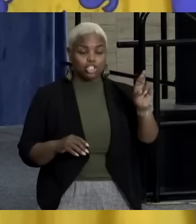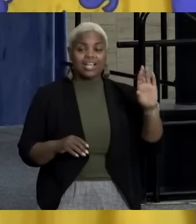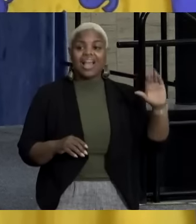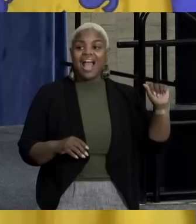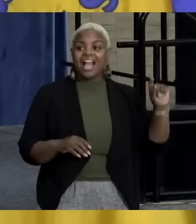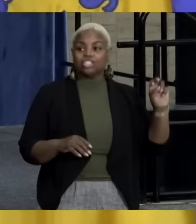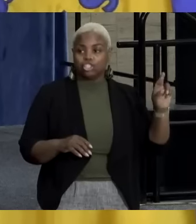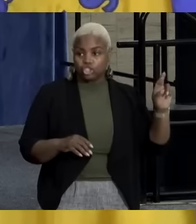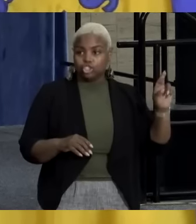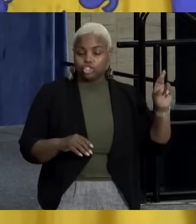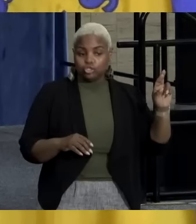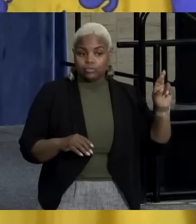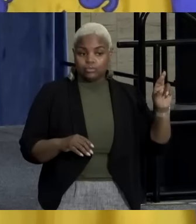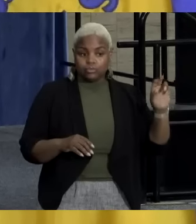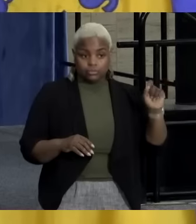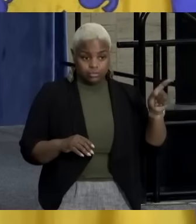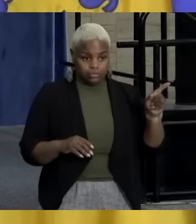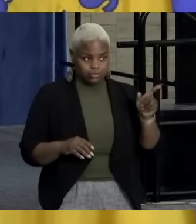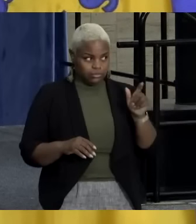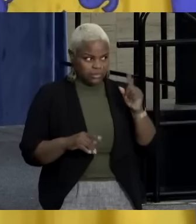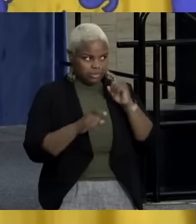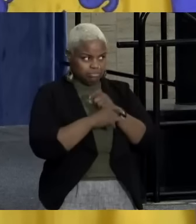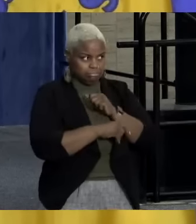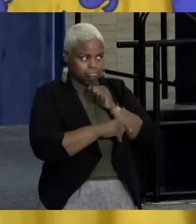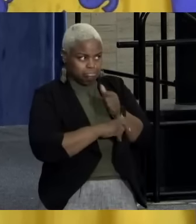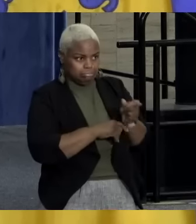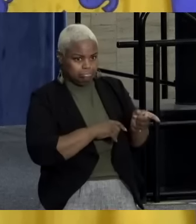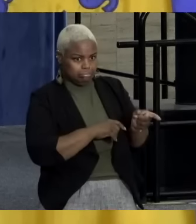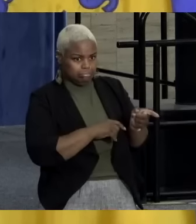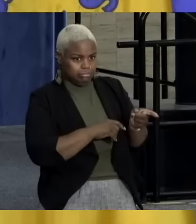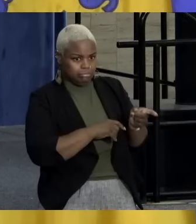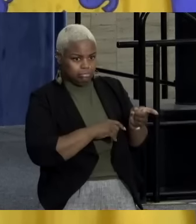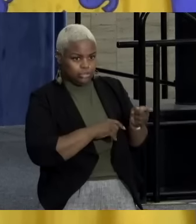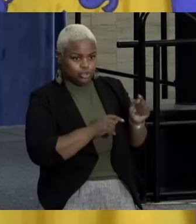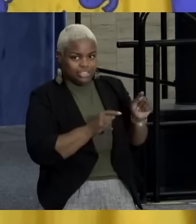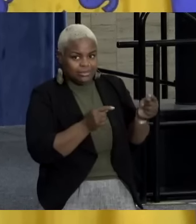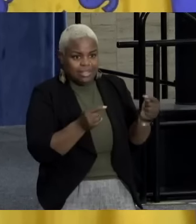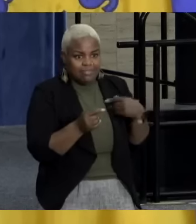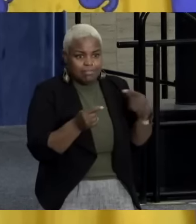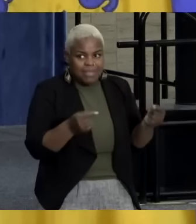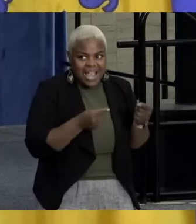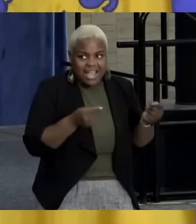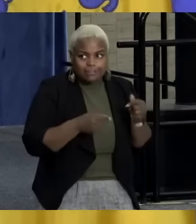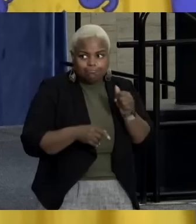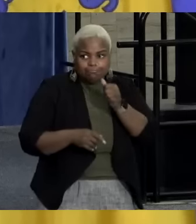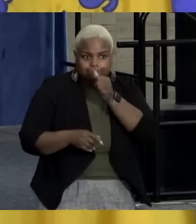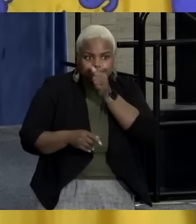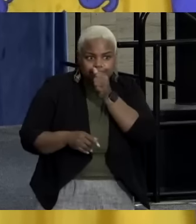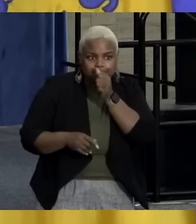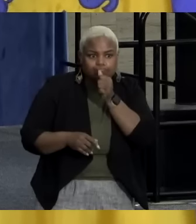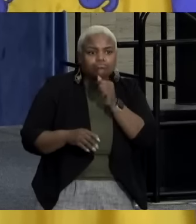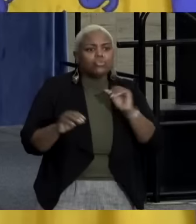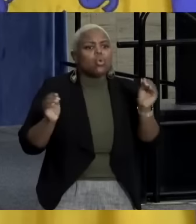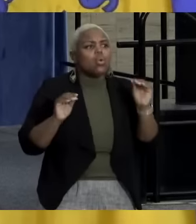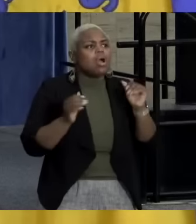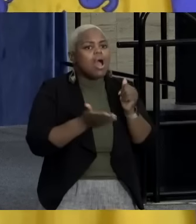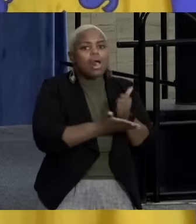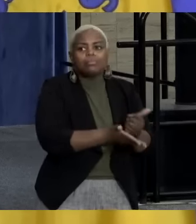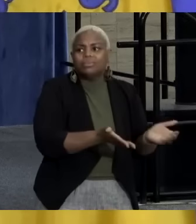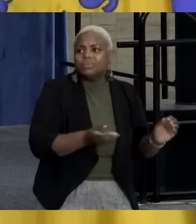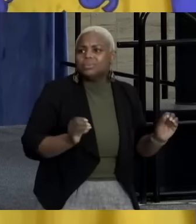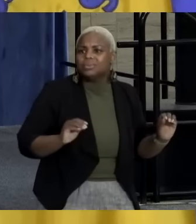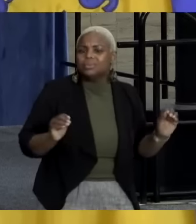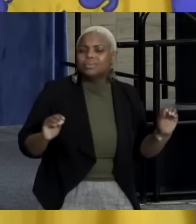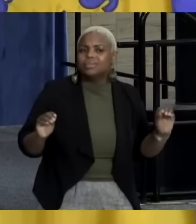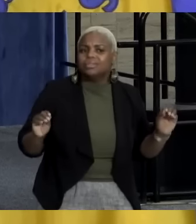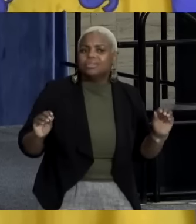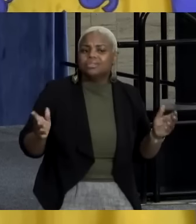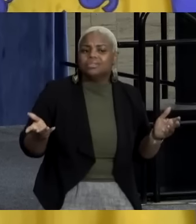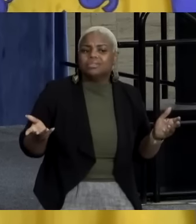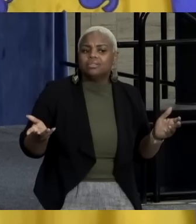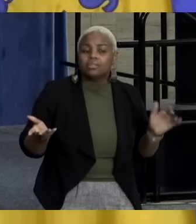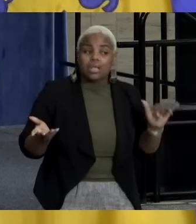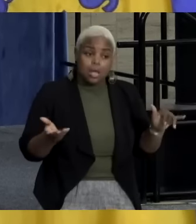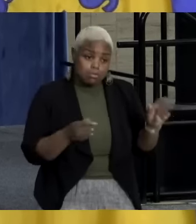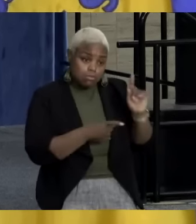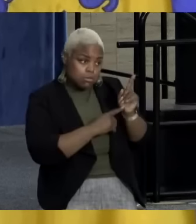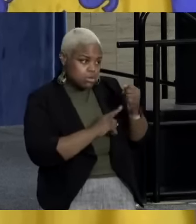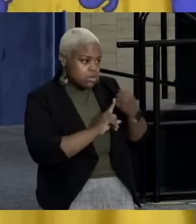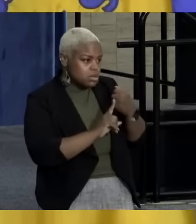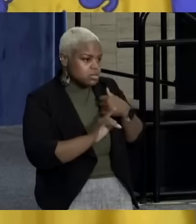wasn't complicated. She was in pain, and no one had treated it. That moment shifted everything.